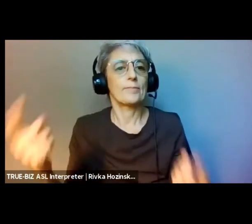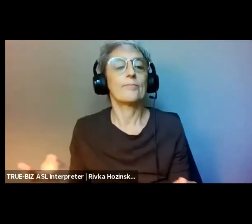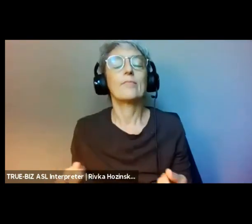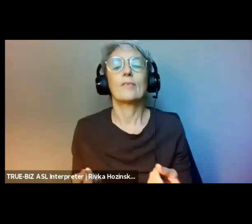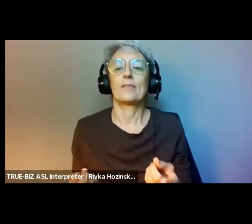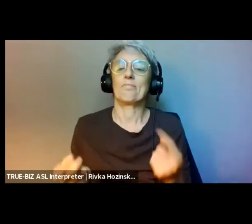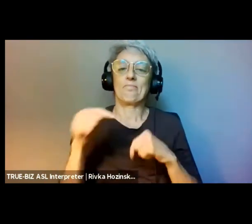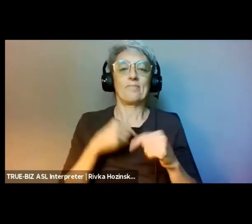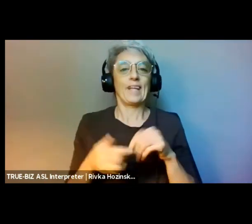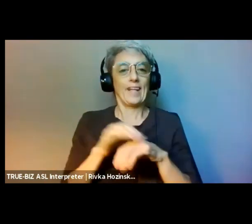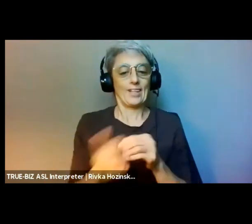Thank you.